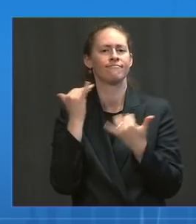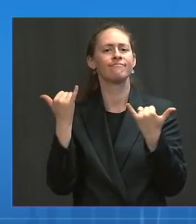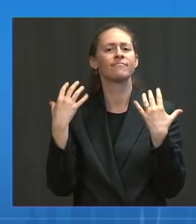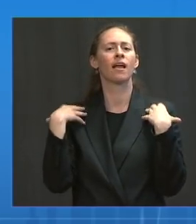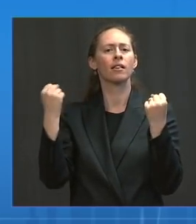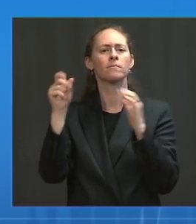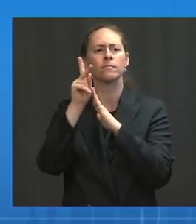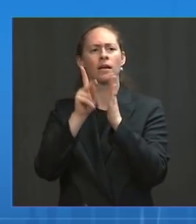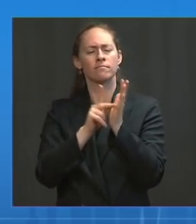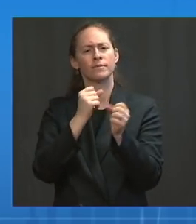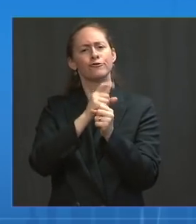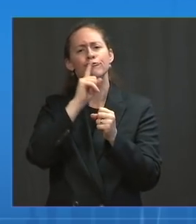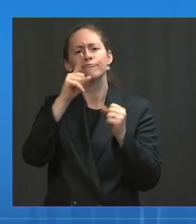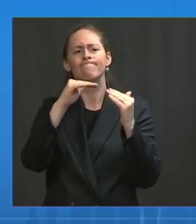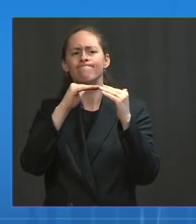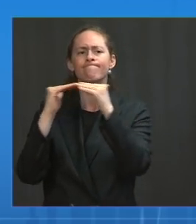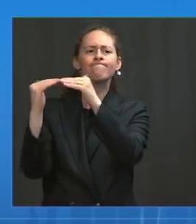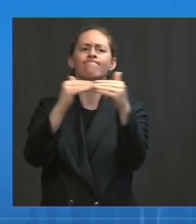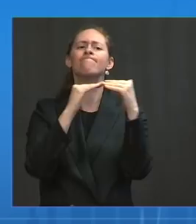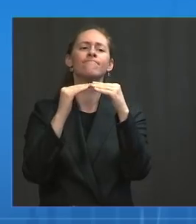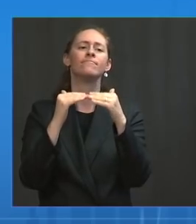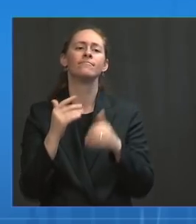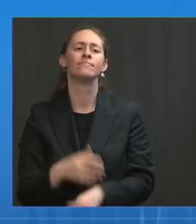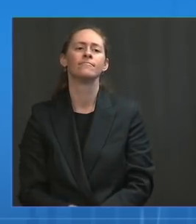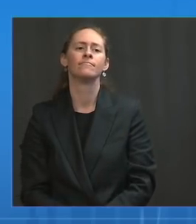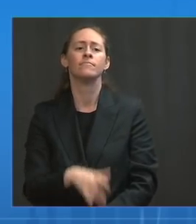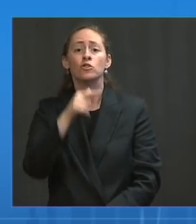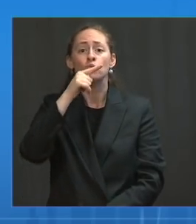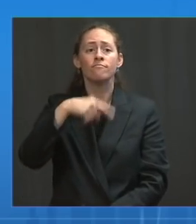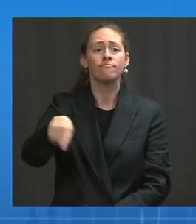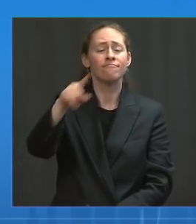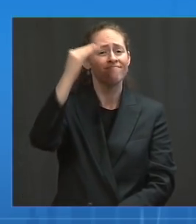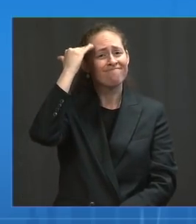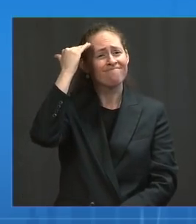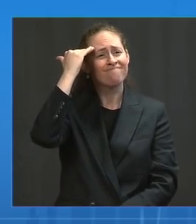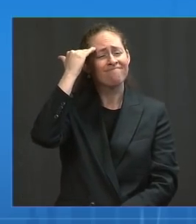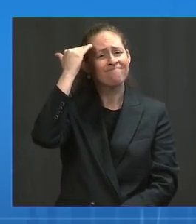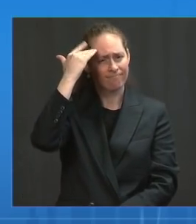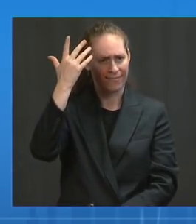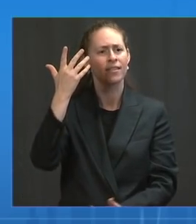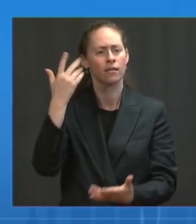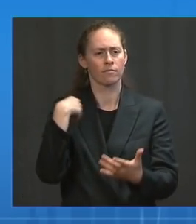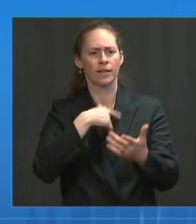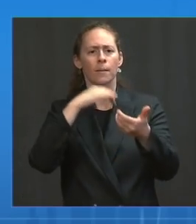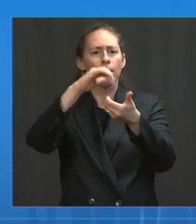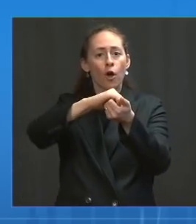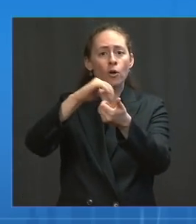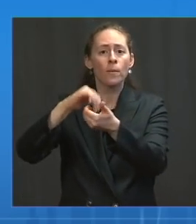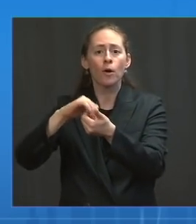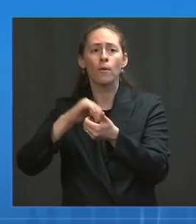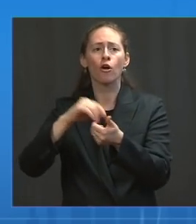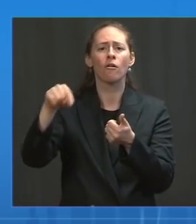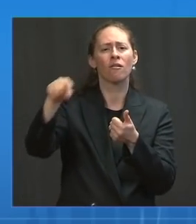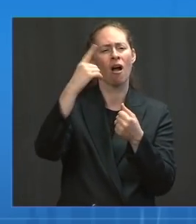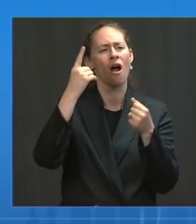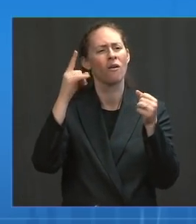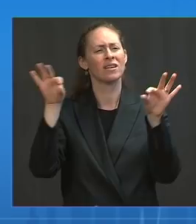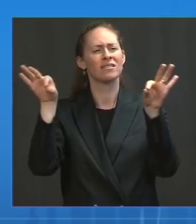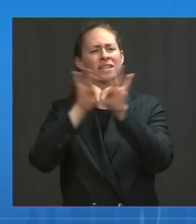So, communities are the experts in what they need all the time. So partnership and collaboration, that's how we'll get through this together.